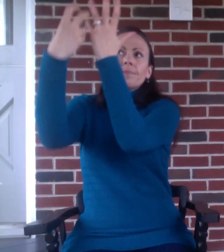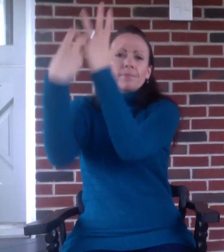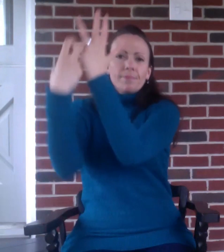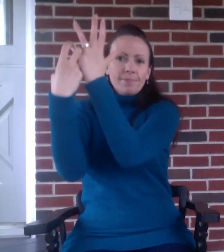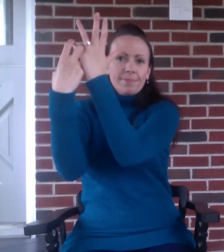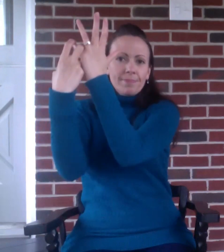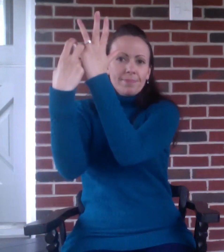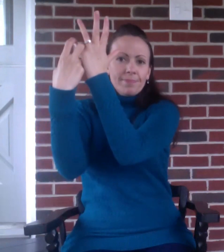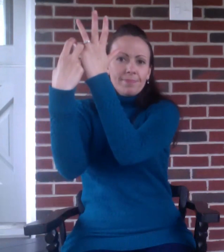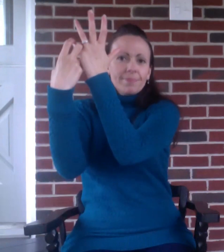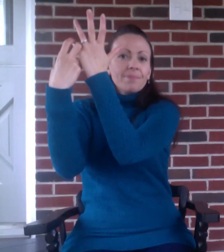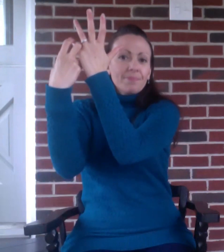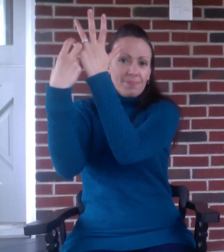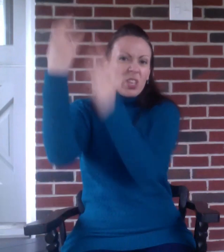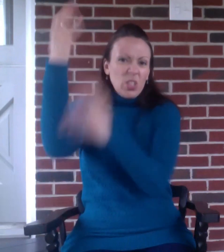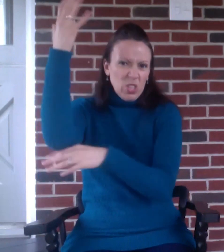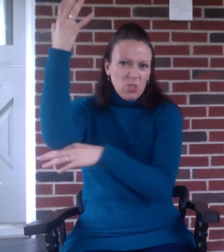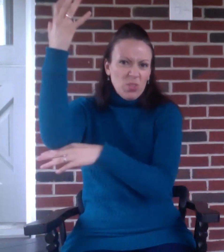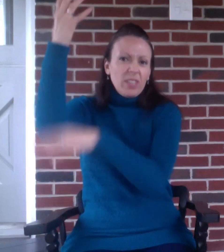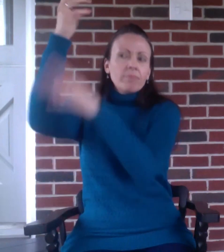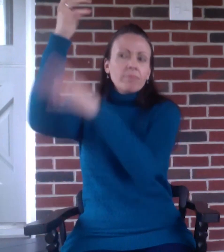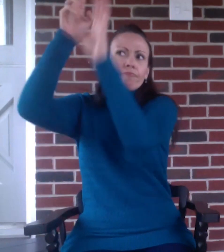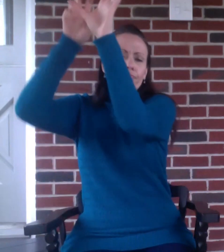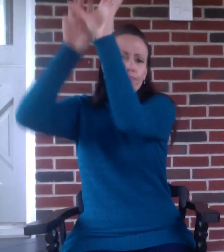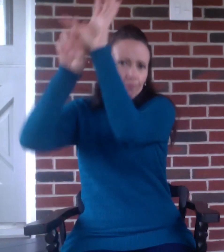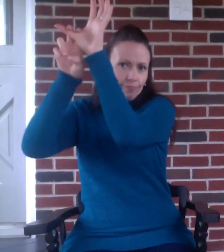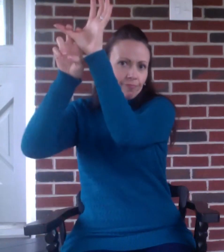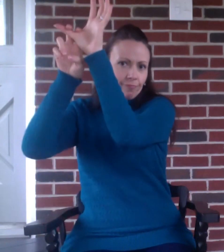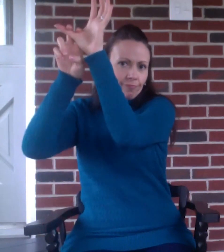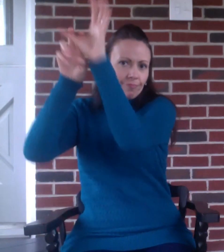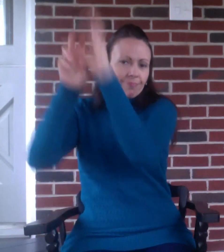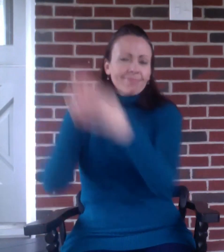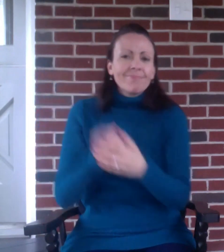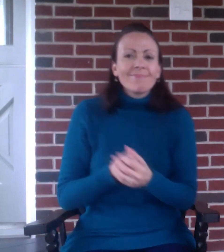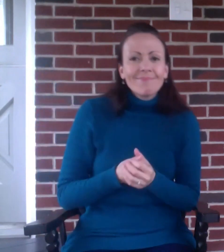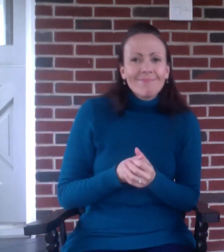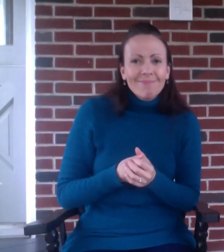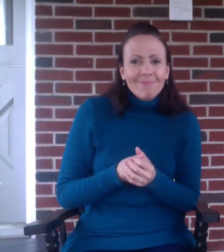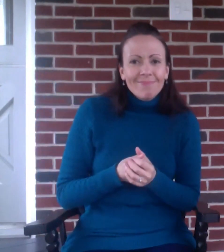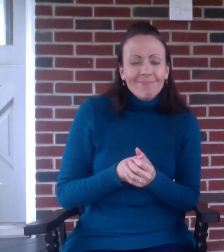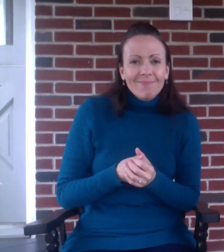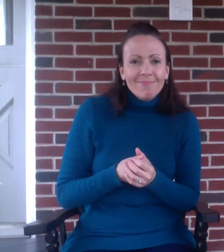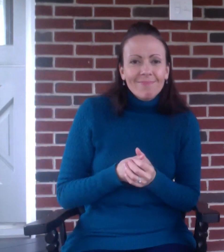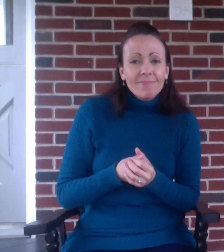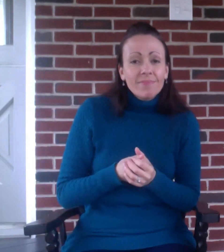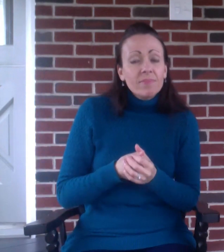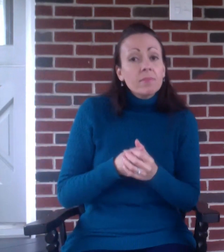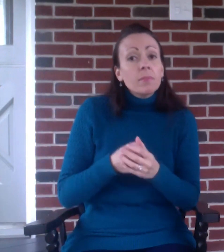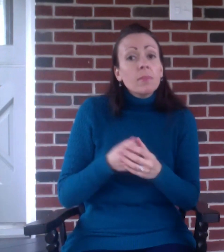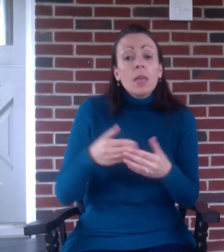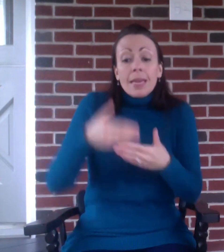But the next morning the visitor was gone. I'm sure we can relate to visitors leaving.